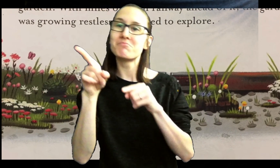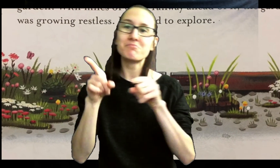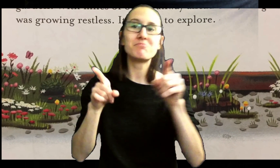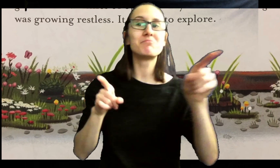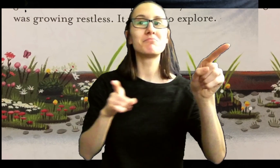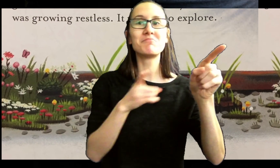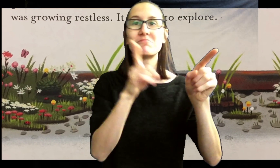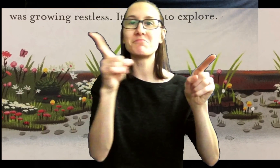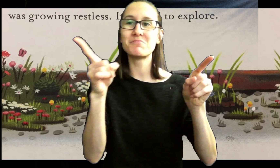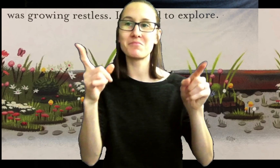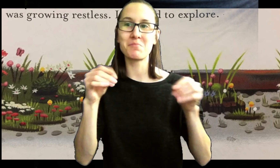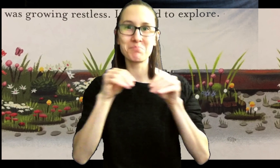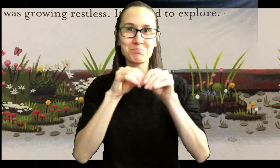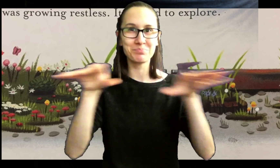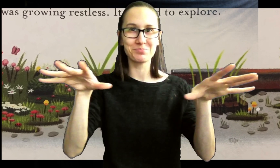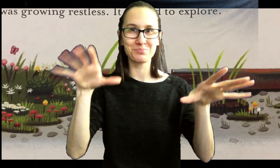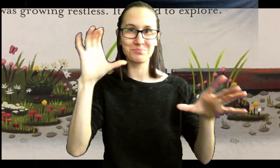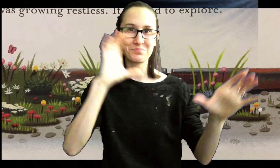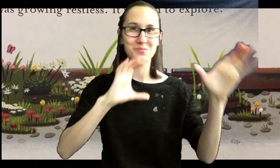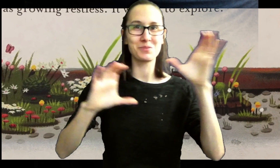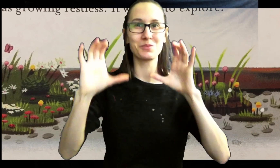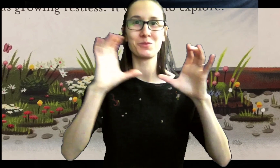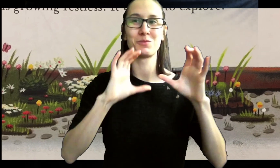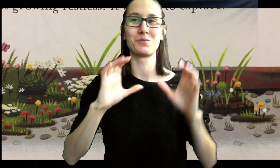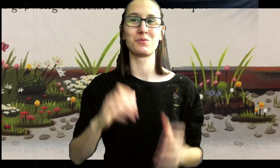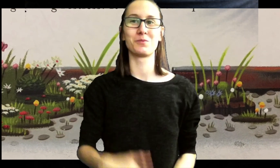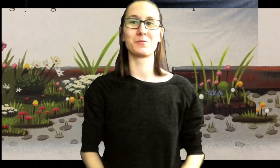It wanted to explore.